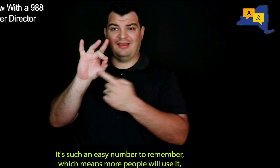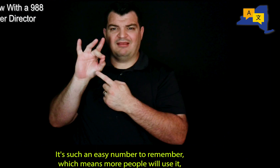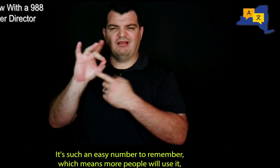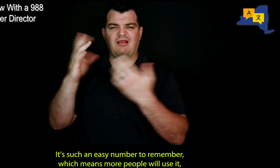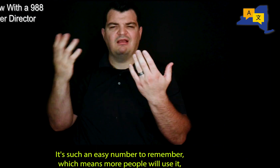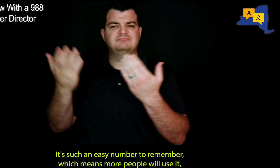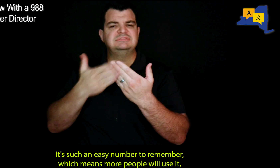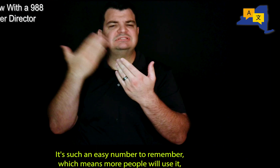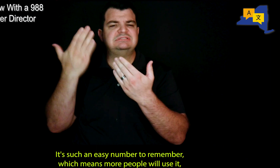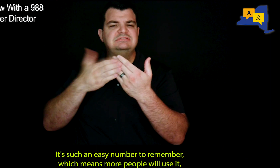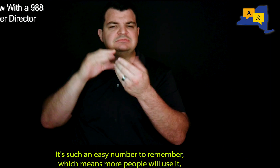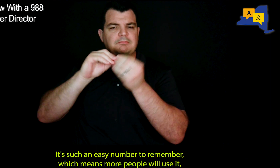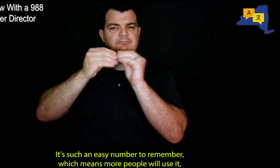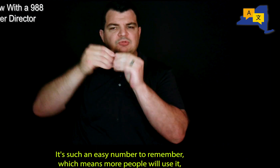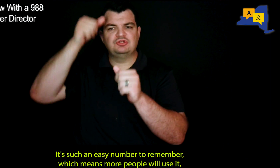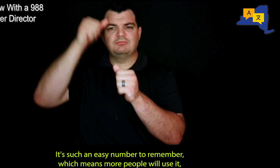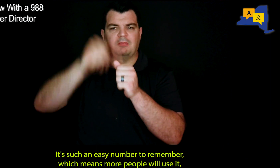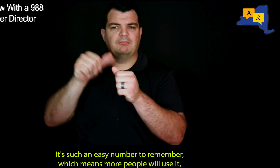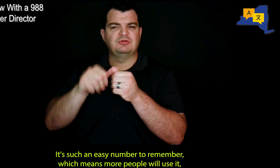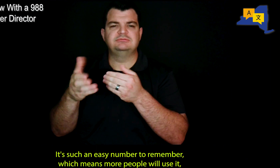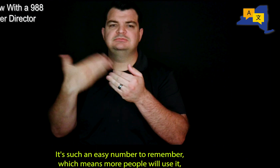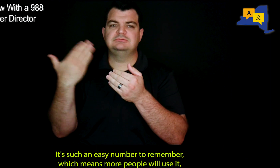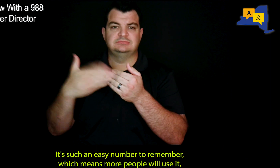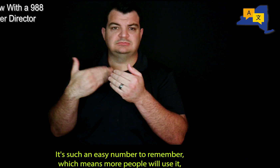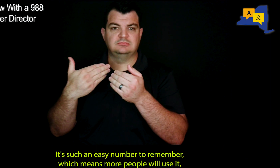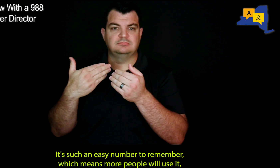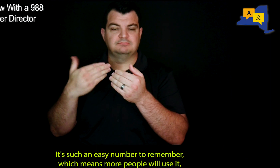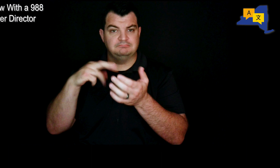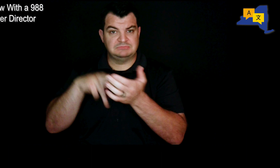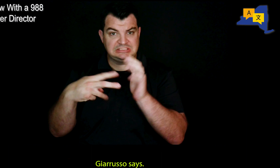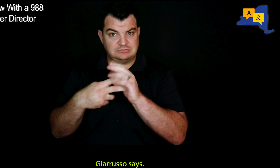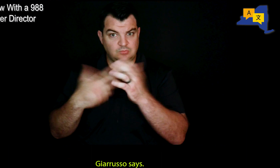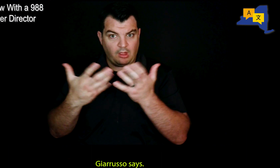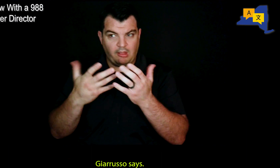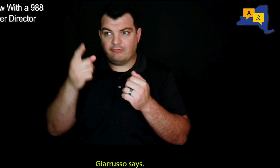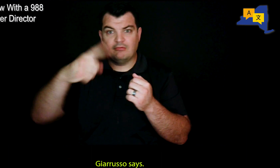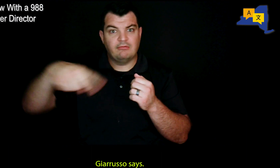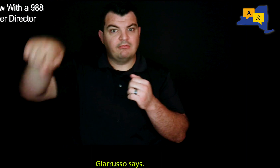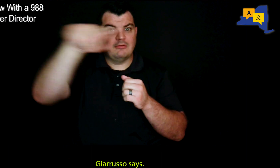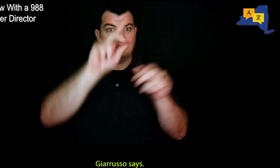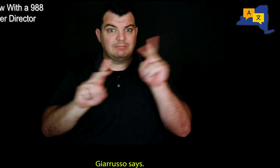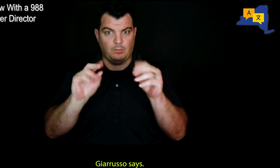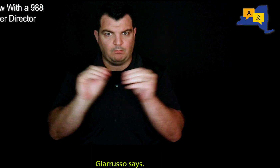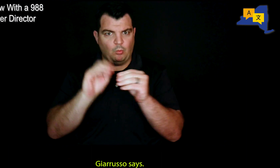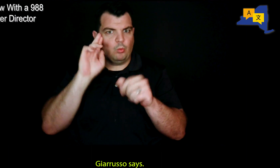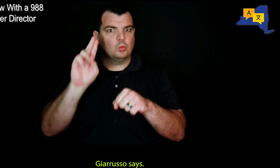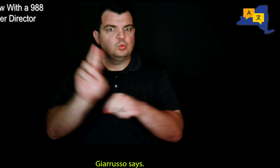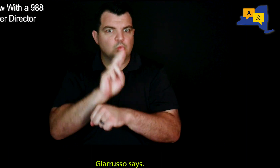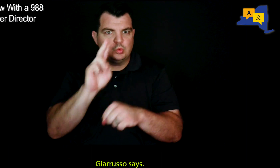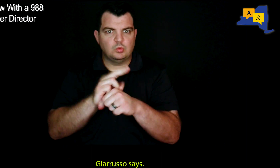It's such an easy number to remember, which means more people will use it, Giarrusso says.